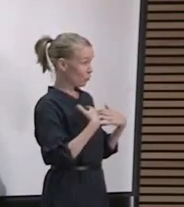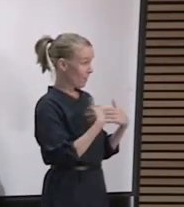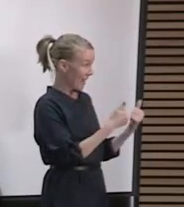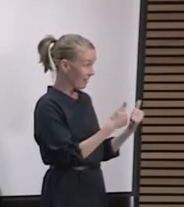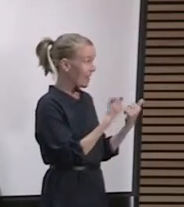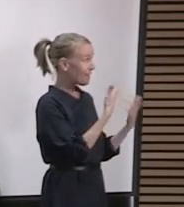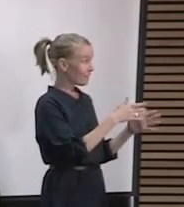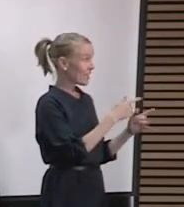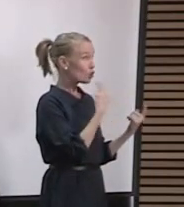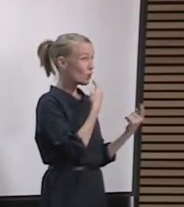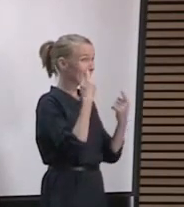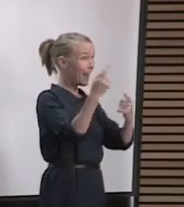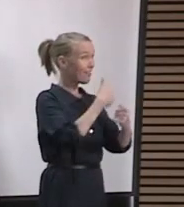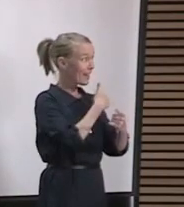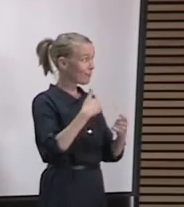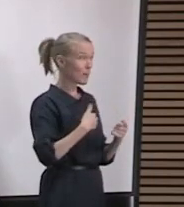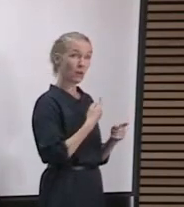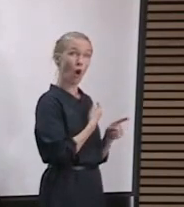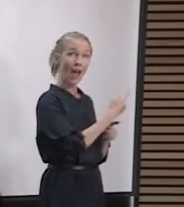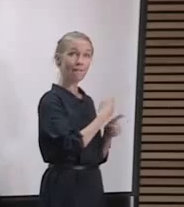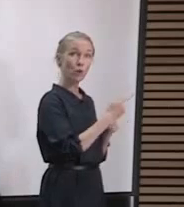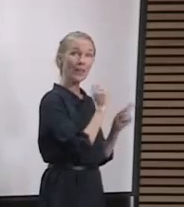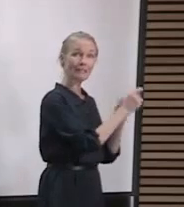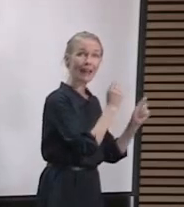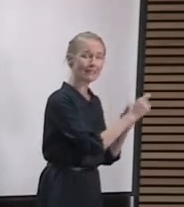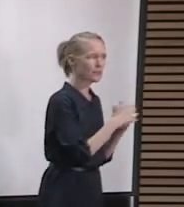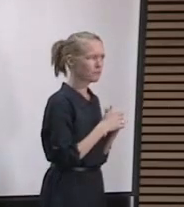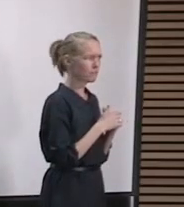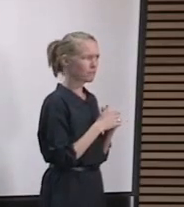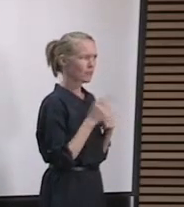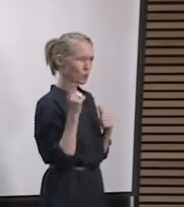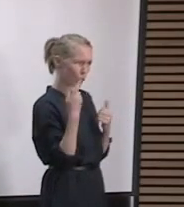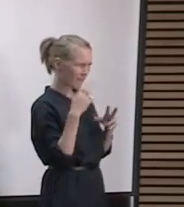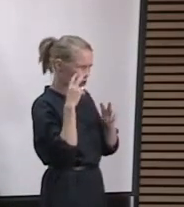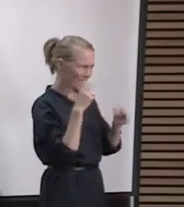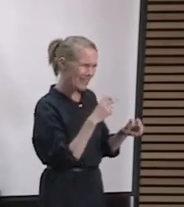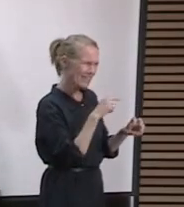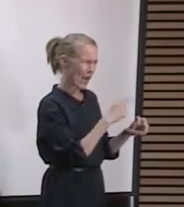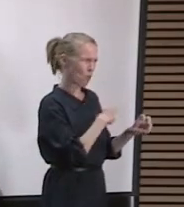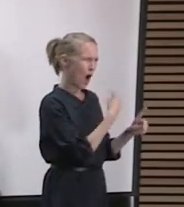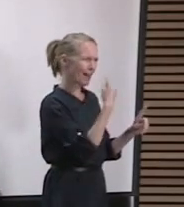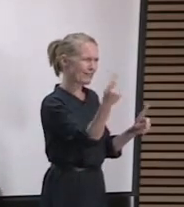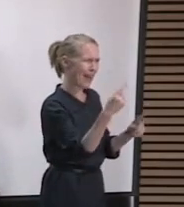the bottom of why your ministry told the Health Minister several weeks ago that there was weekly testing?